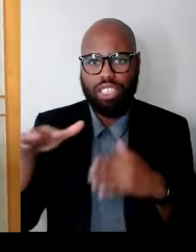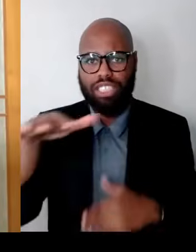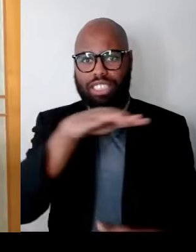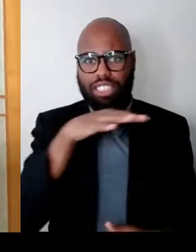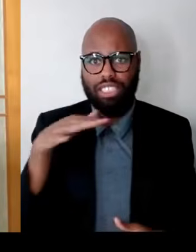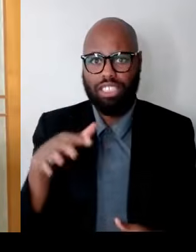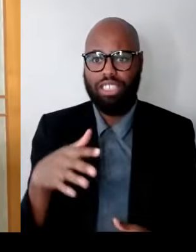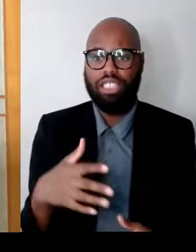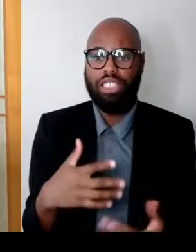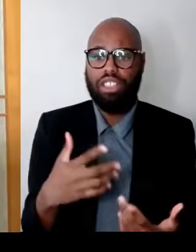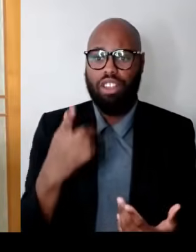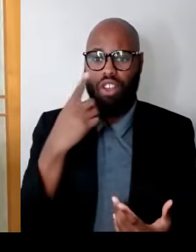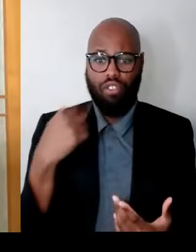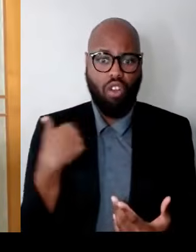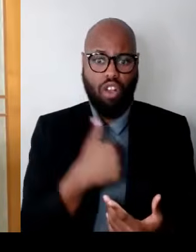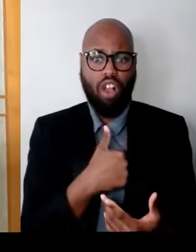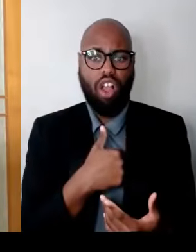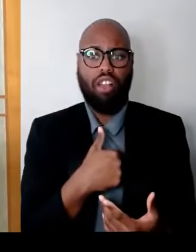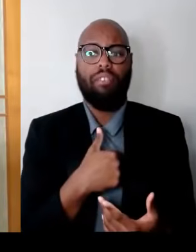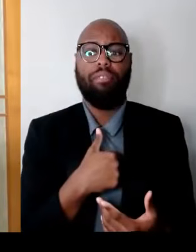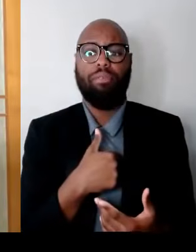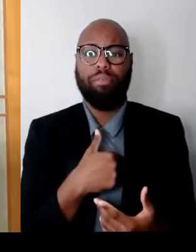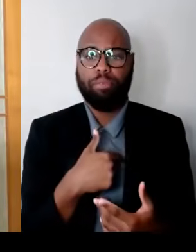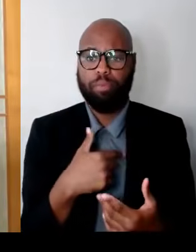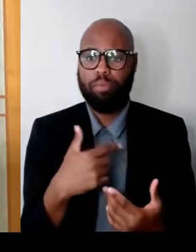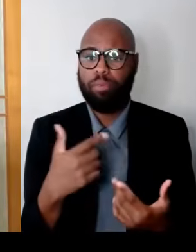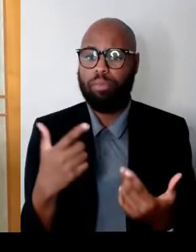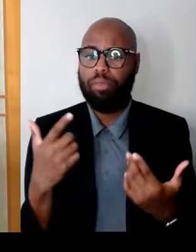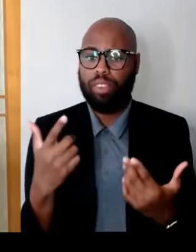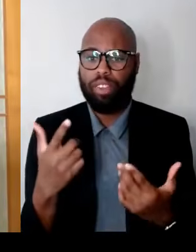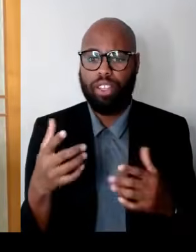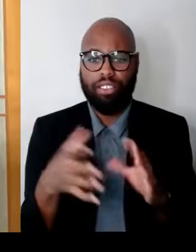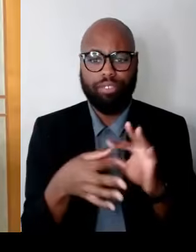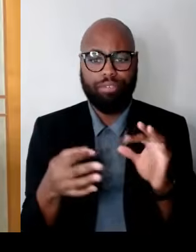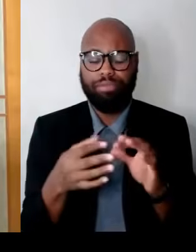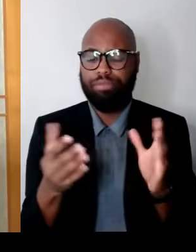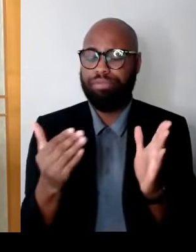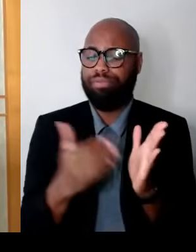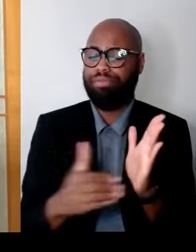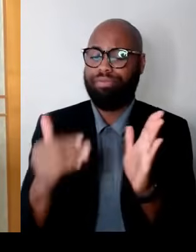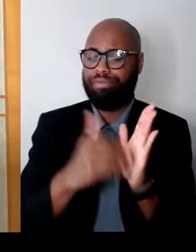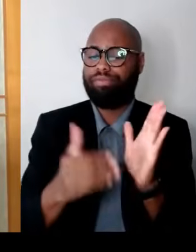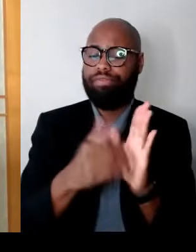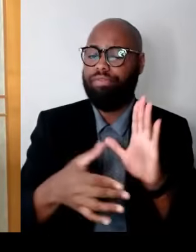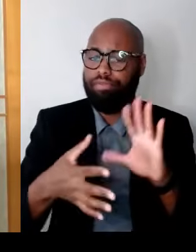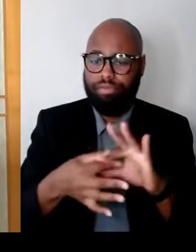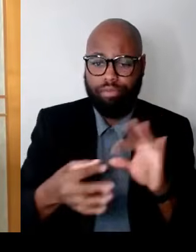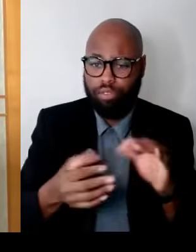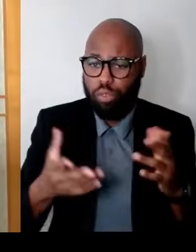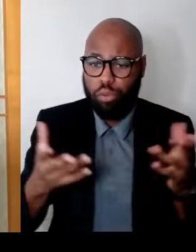especially people in the detention center have said again and again that are detained by Immigration and Customs Enforcement,